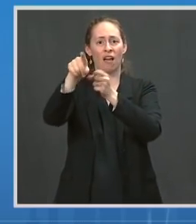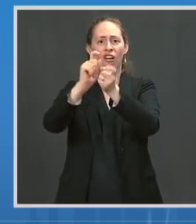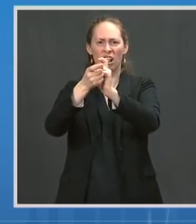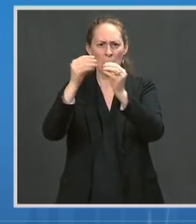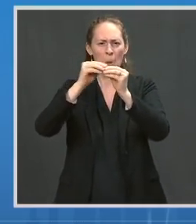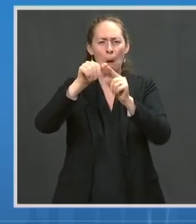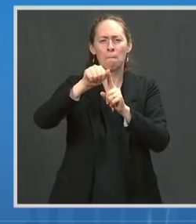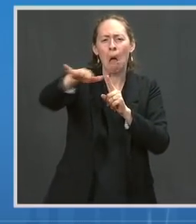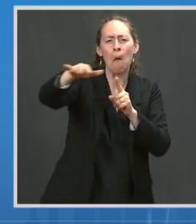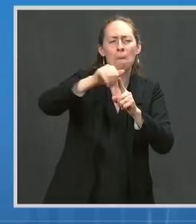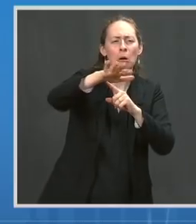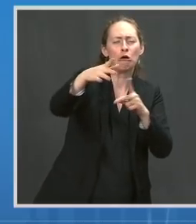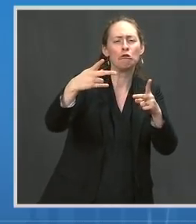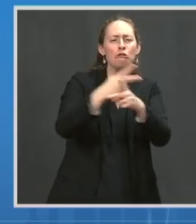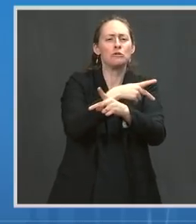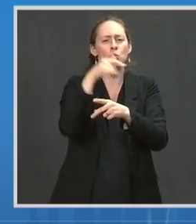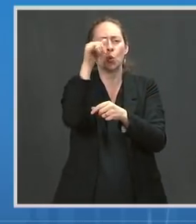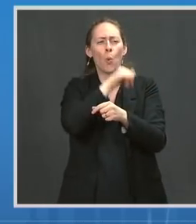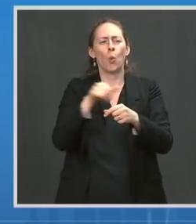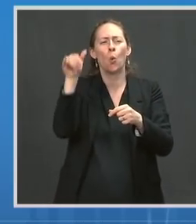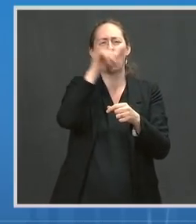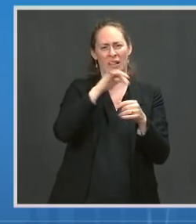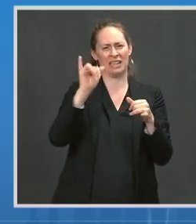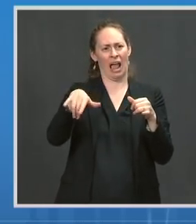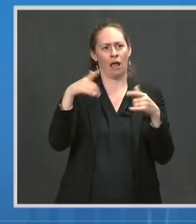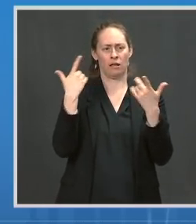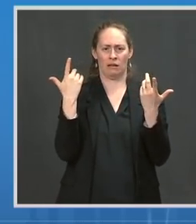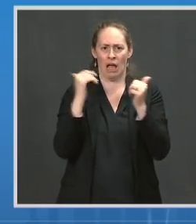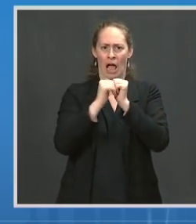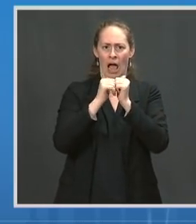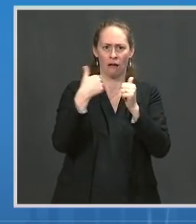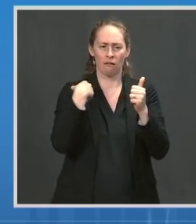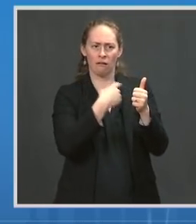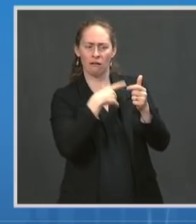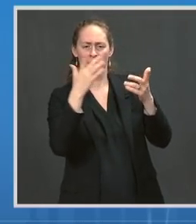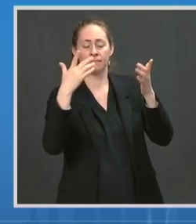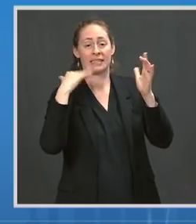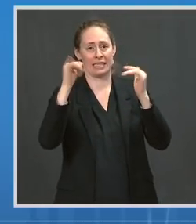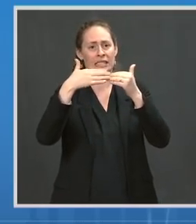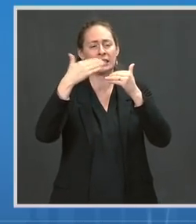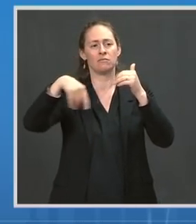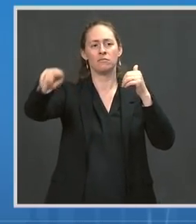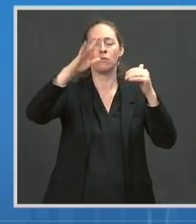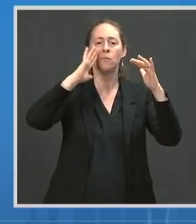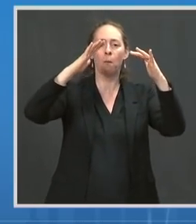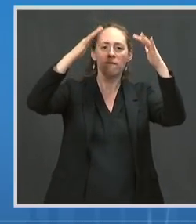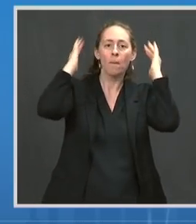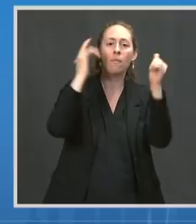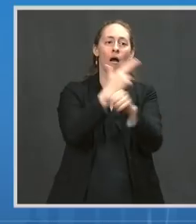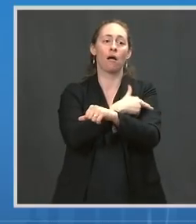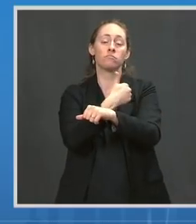even more challenging and threatens to overwhelm our healthcare system again in parts of this country.